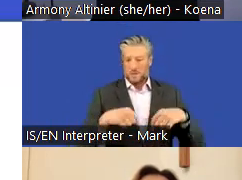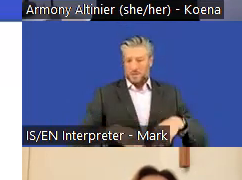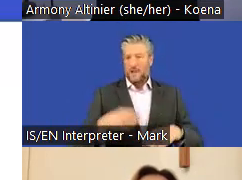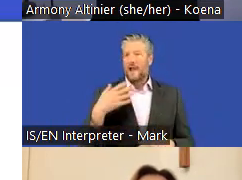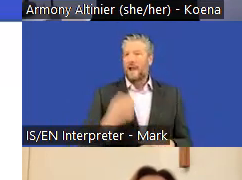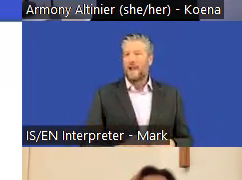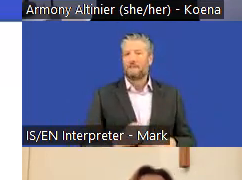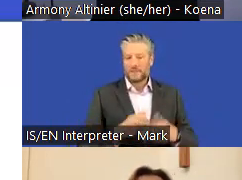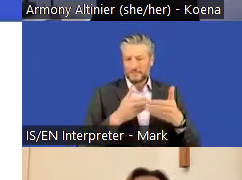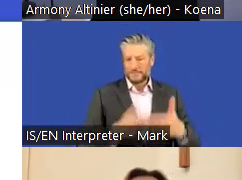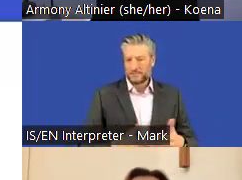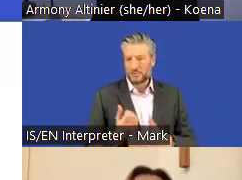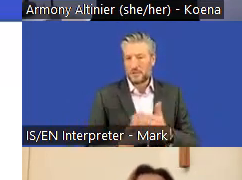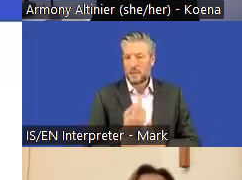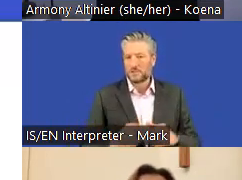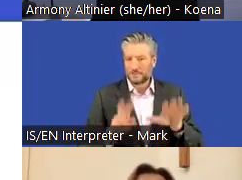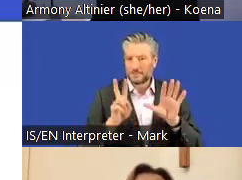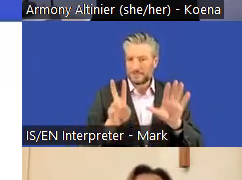December where anyone can join free of charge.